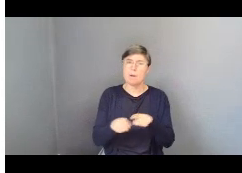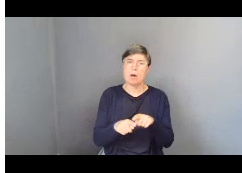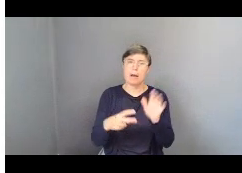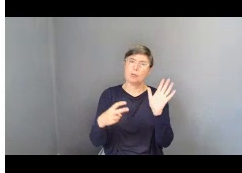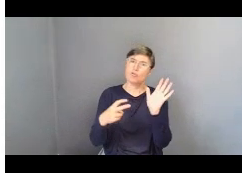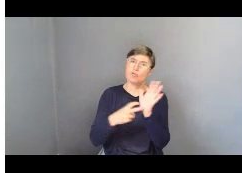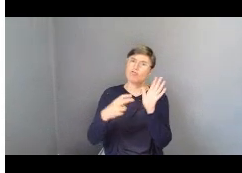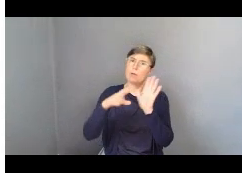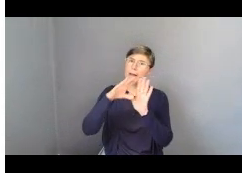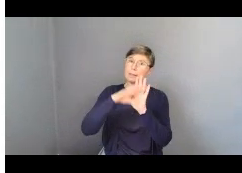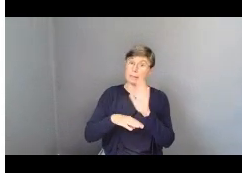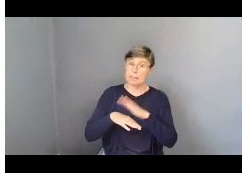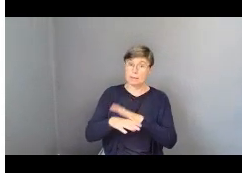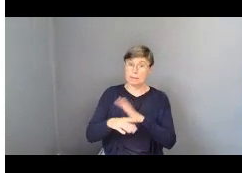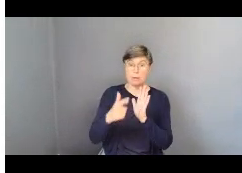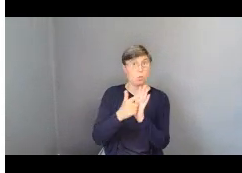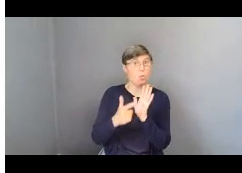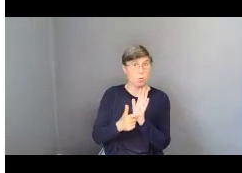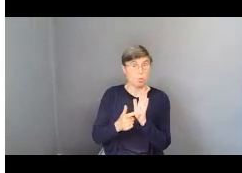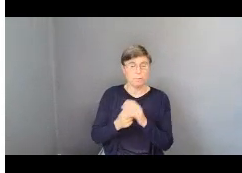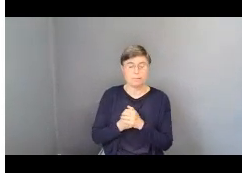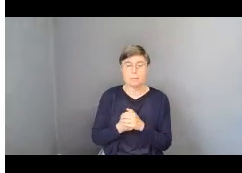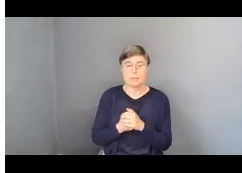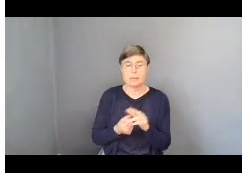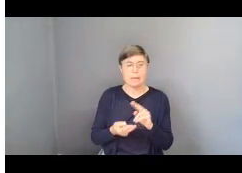If a participant has issues with providers,